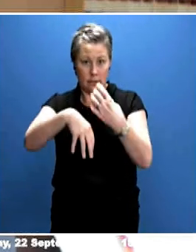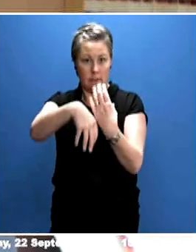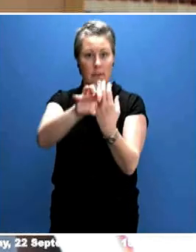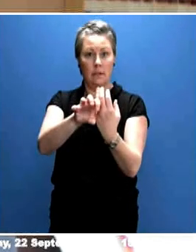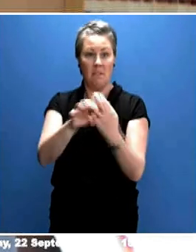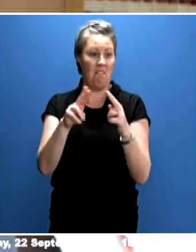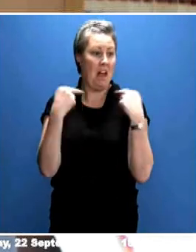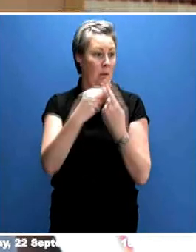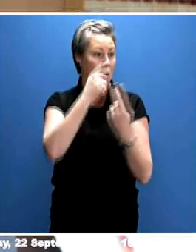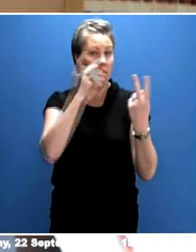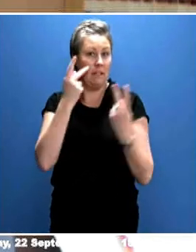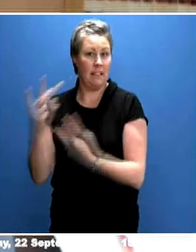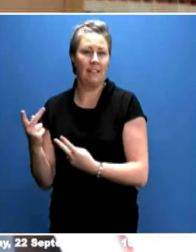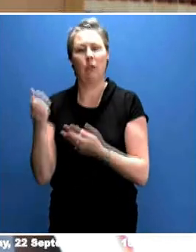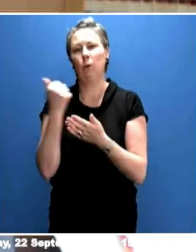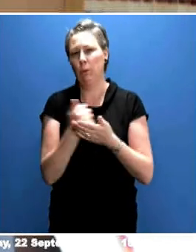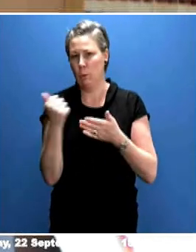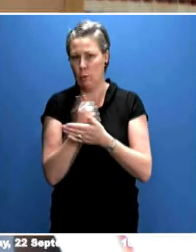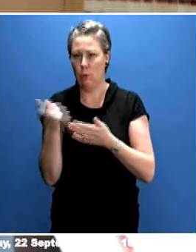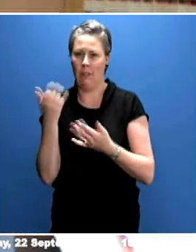Often enough it's phone calls that children make to family.